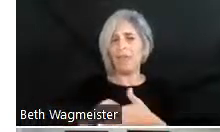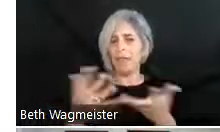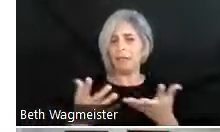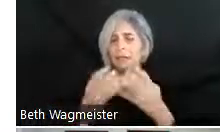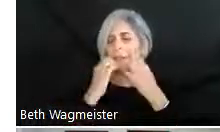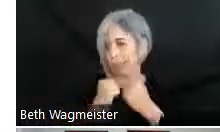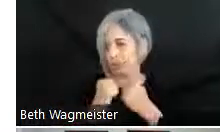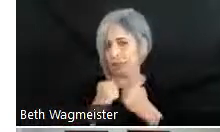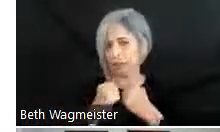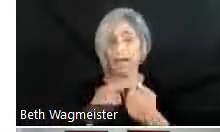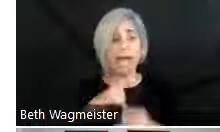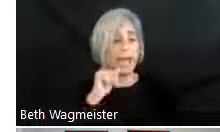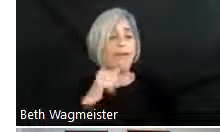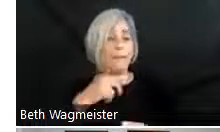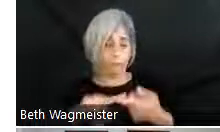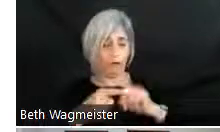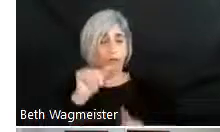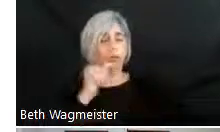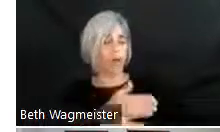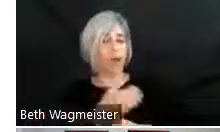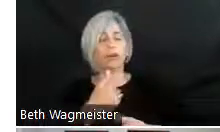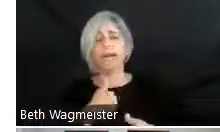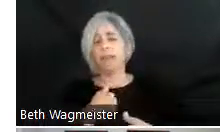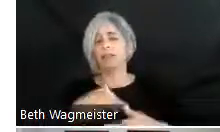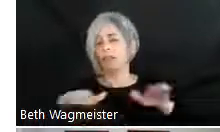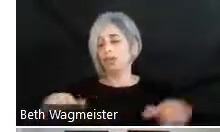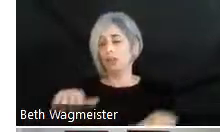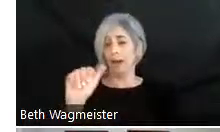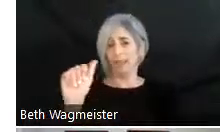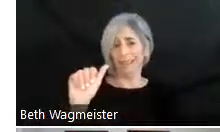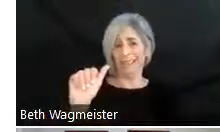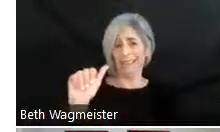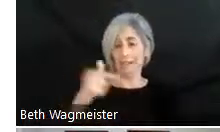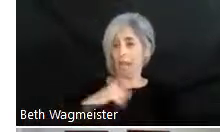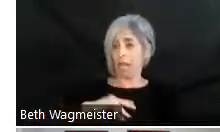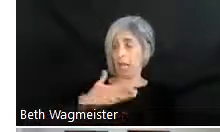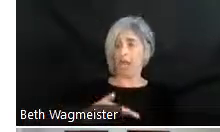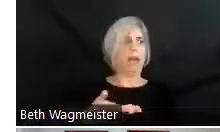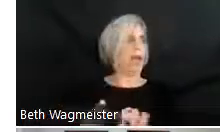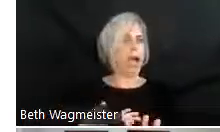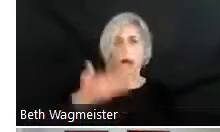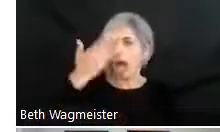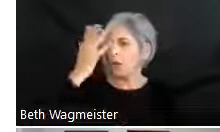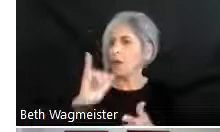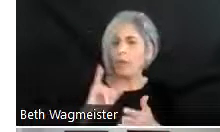was recently diagnose would childhood arthritis. I didn't even know that children could get